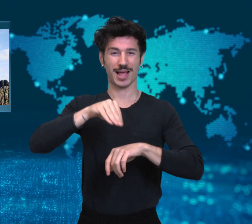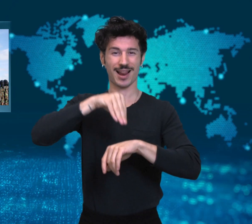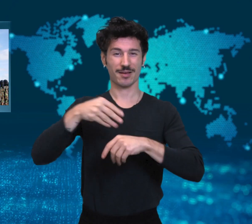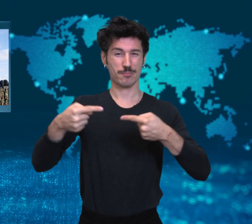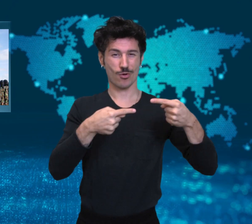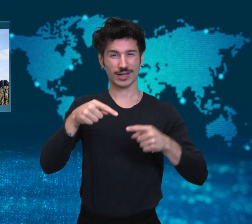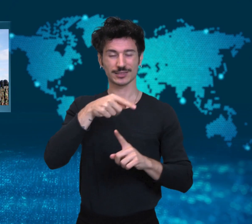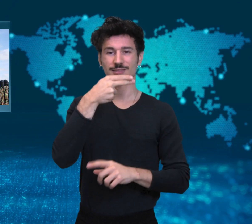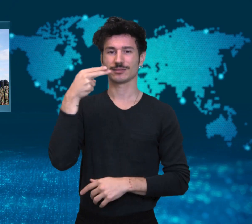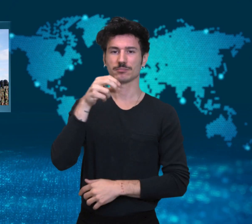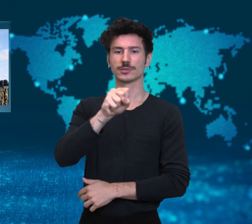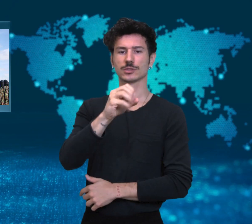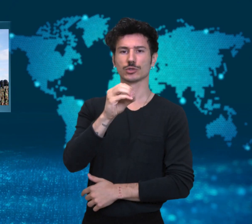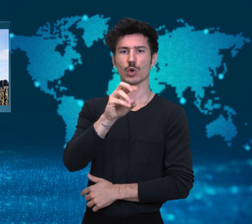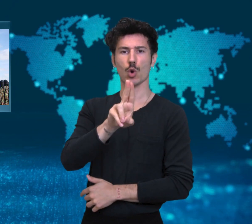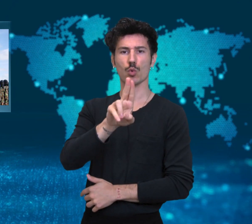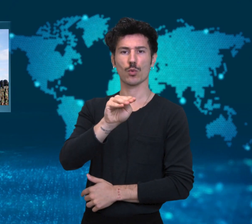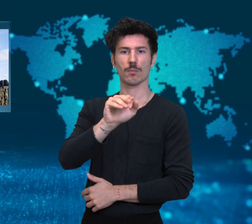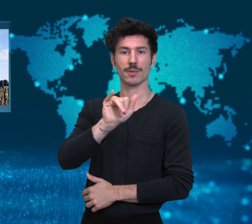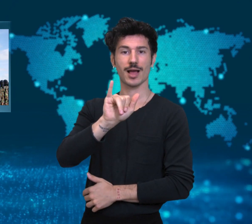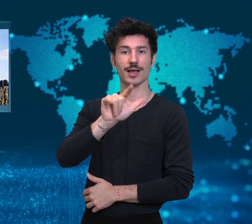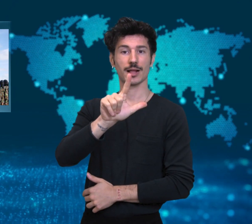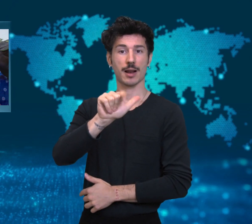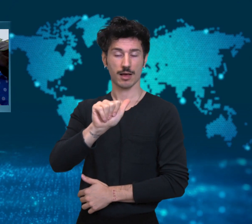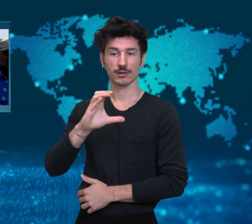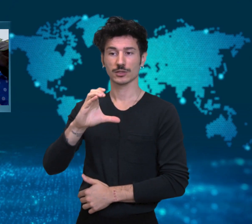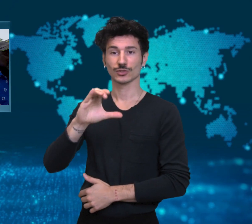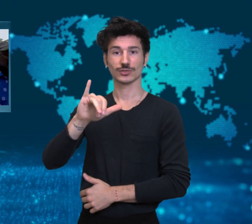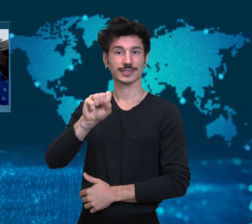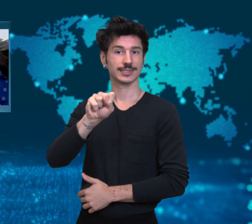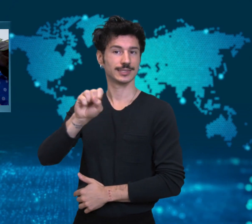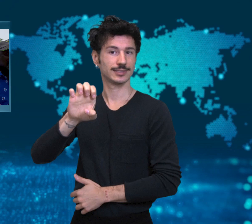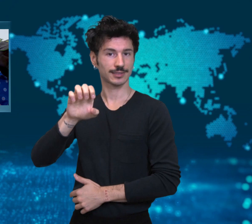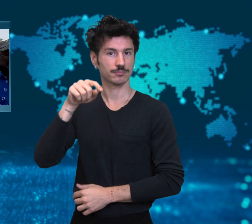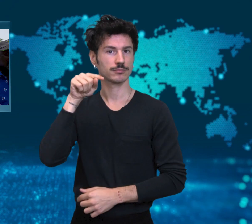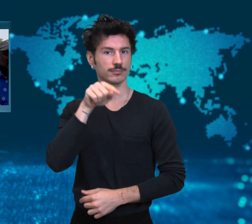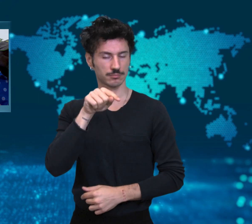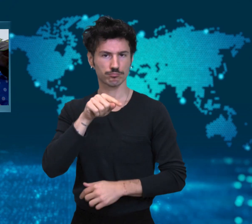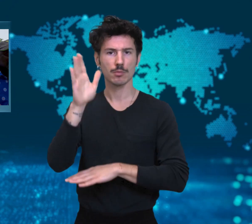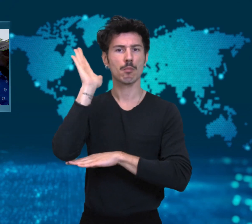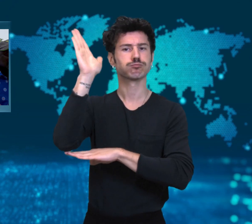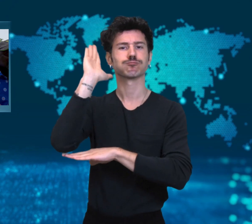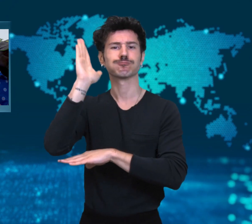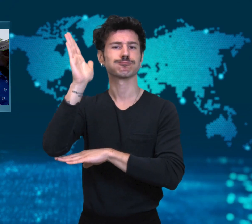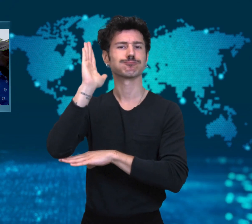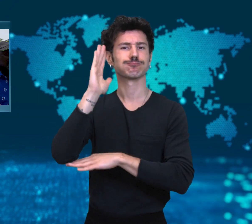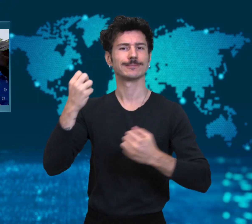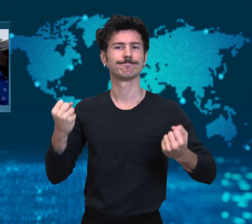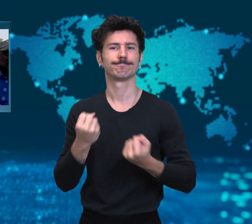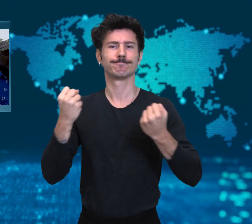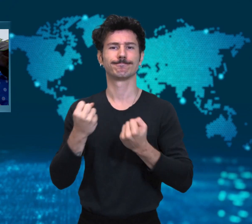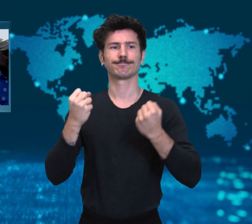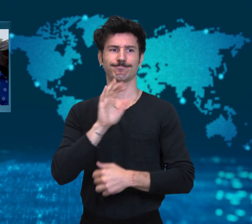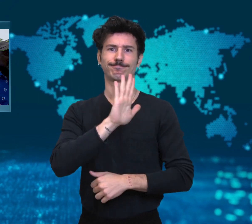In March, Soumaila Cisse - the released politician - was seized by